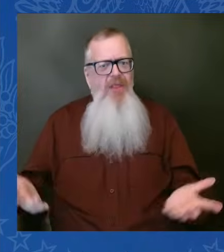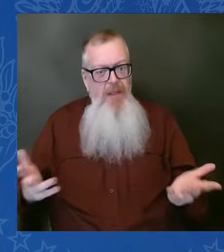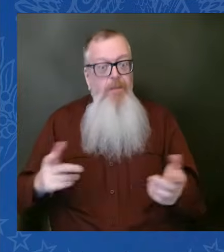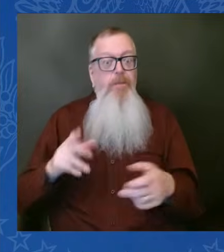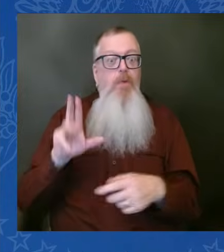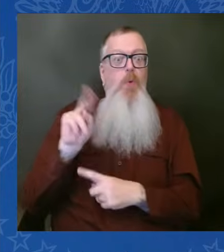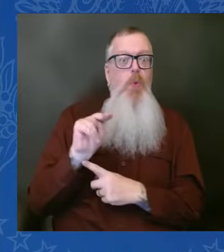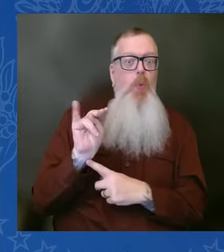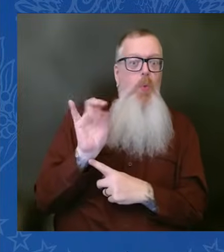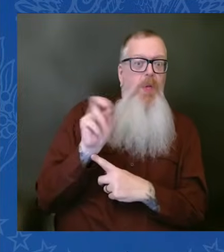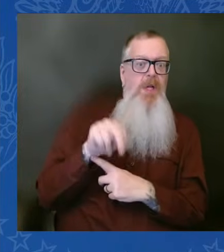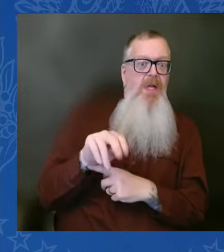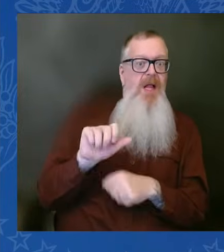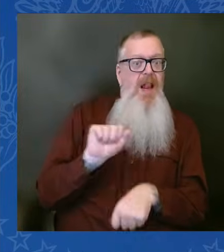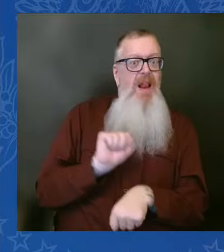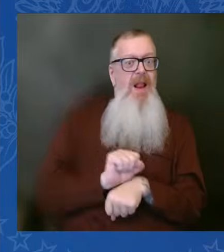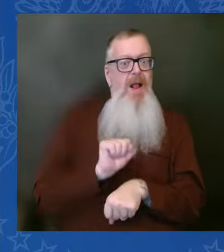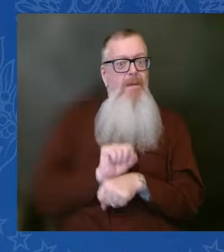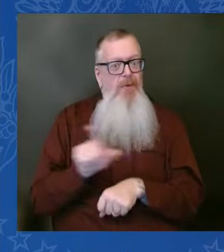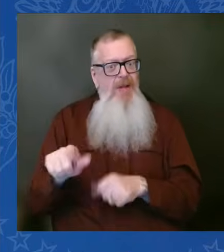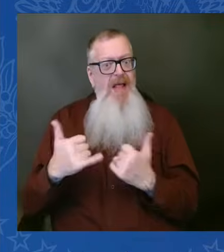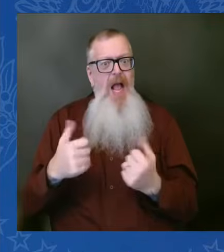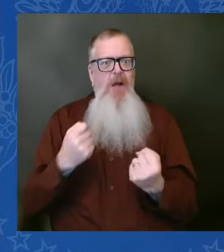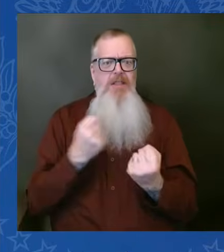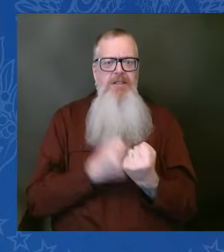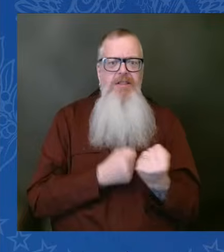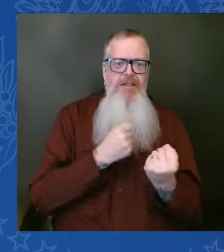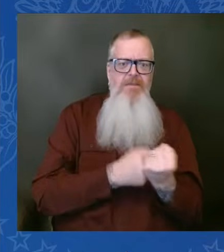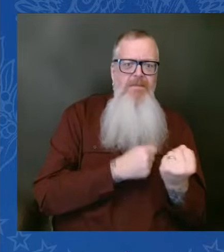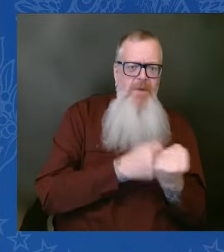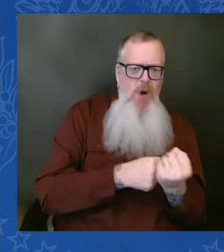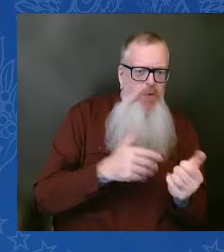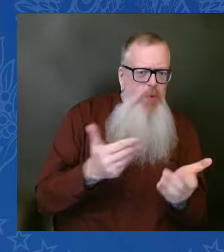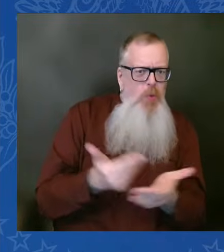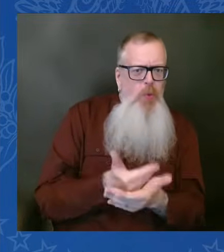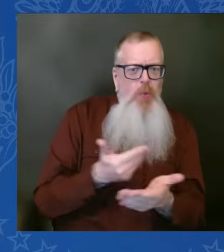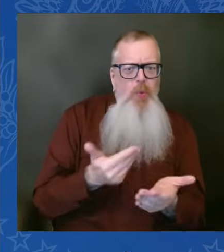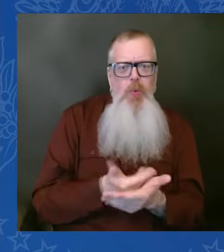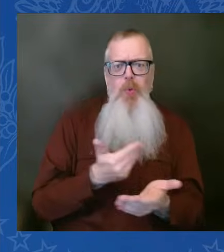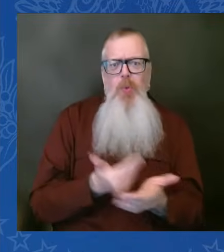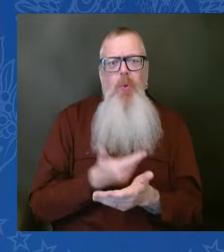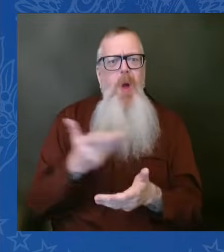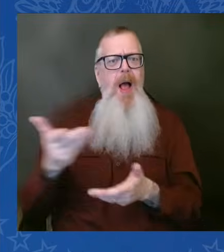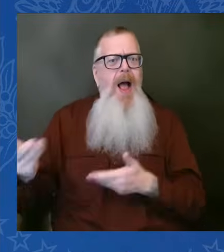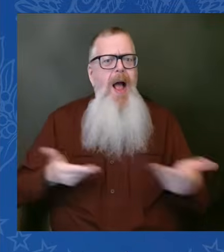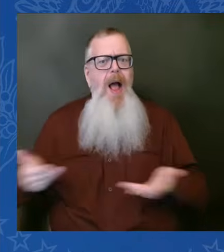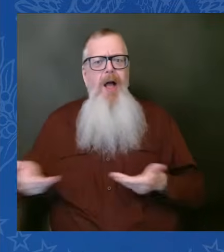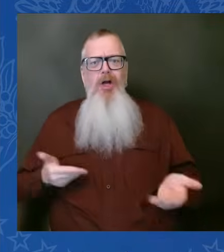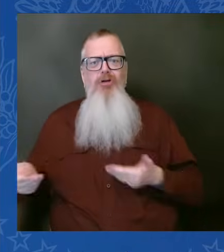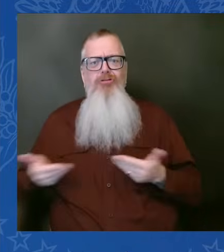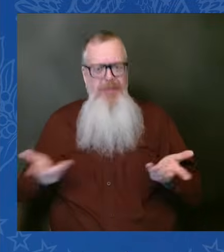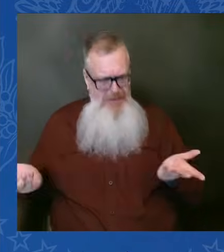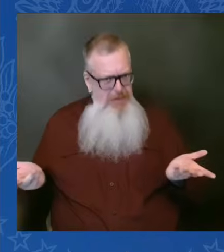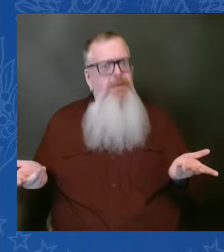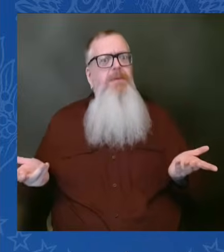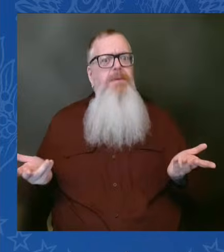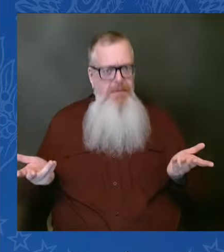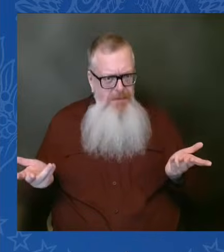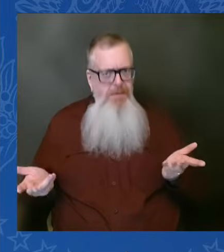including a record number of registered apprenticeships that we’ve made sure occurred. As I noted earlier, when I came to office,